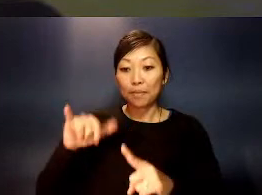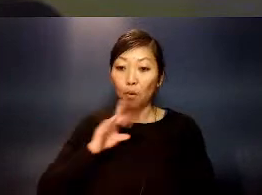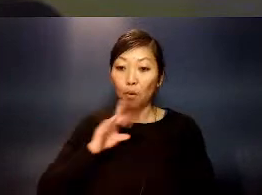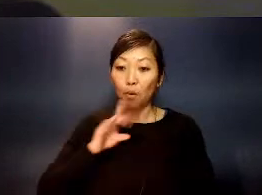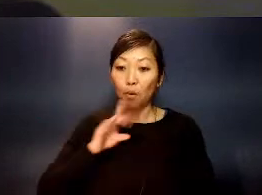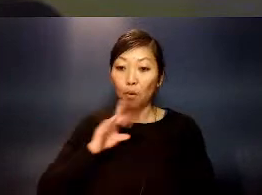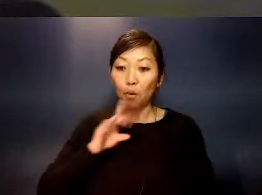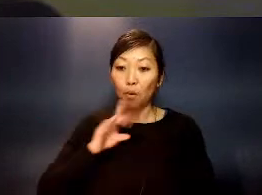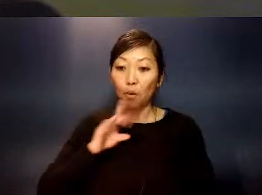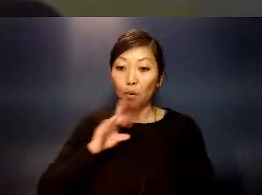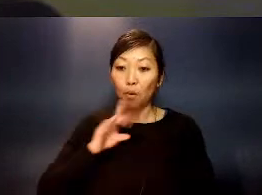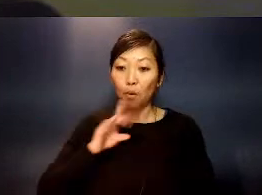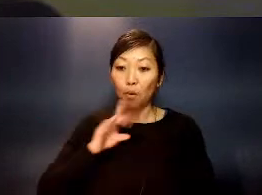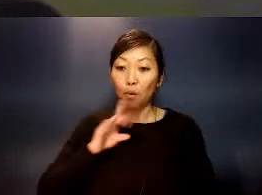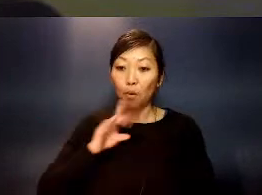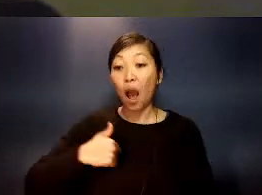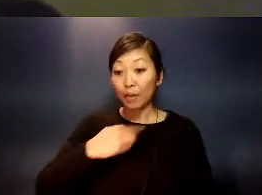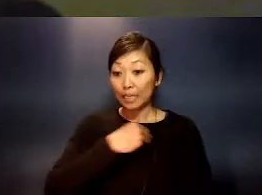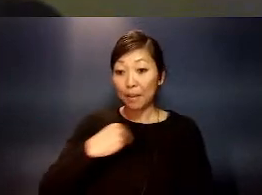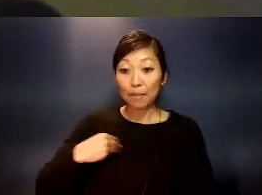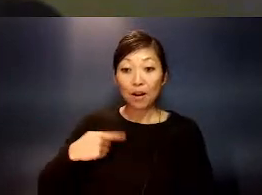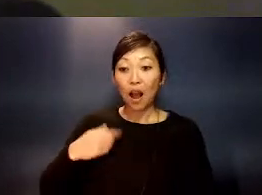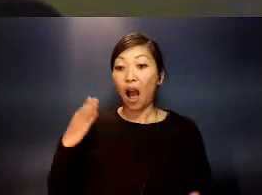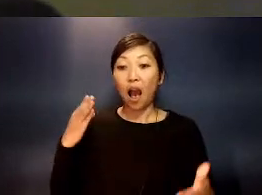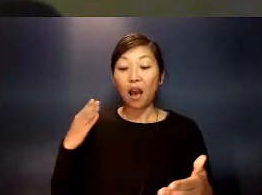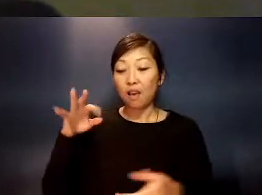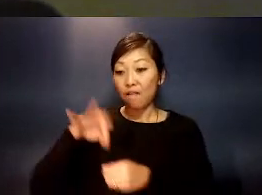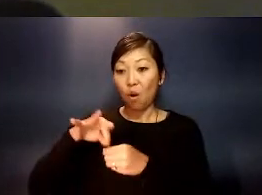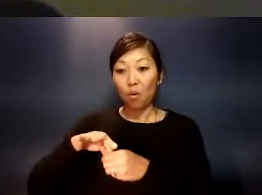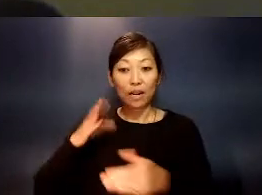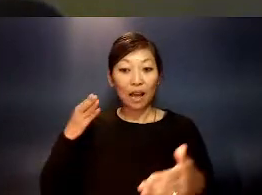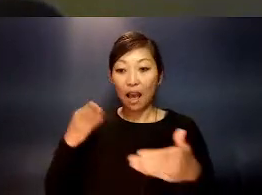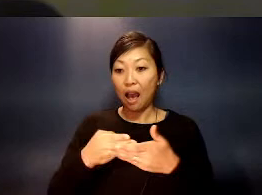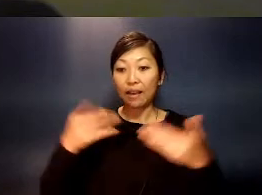WILL BE ADOPTED, DOES NOT COVER THE FULL COST OF POLICE-RELATED LAWSUITS FOR OUR CITY, SETTING OURSELVES